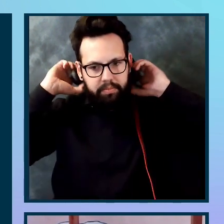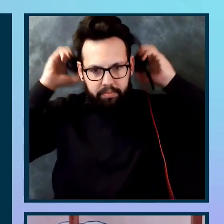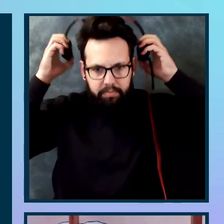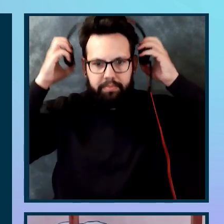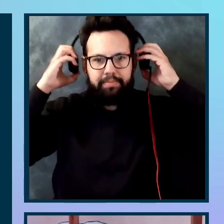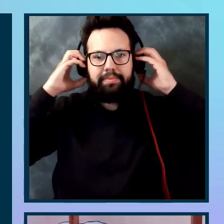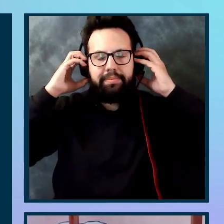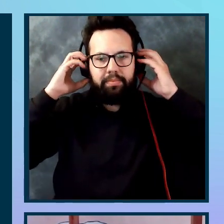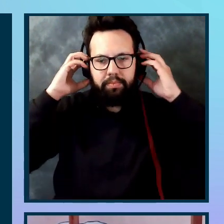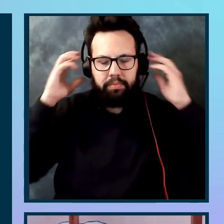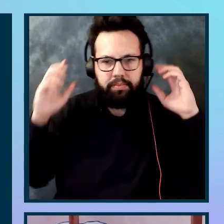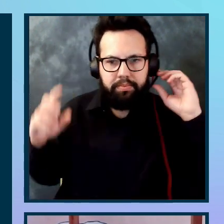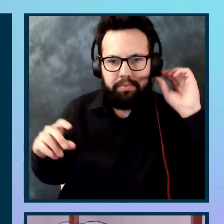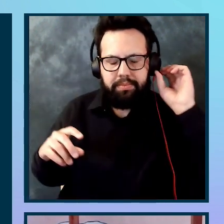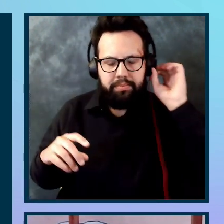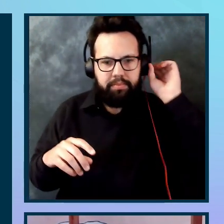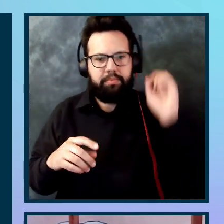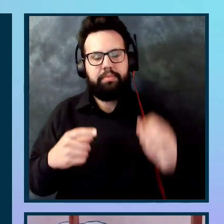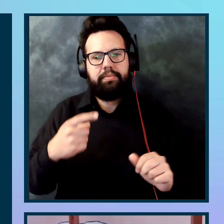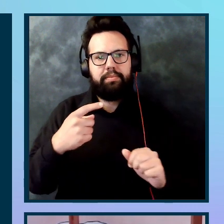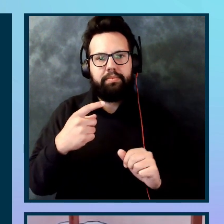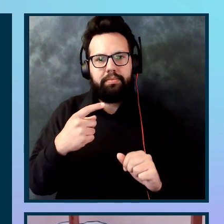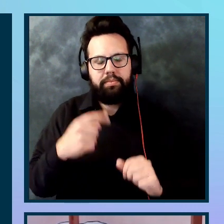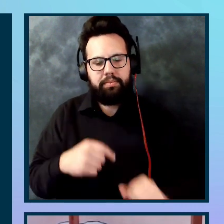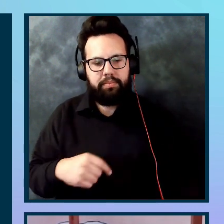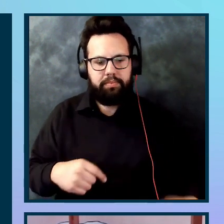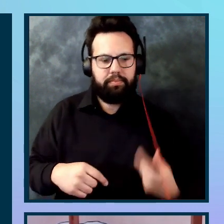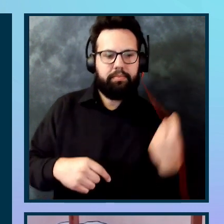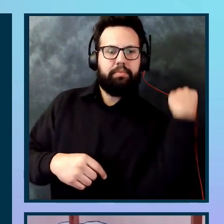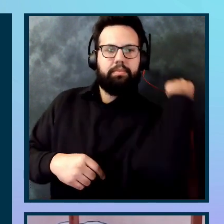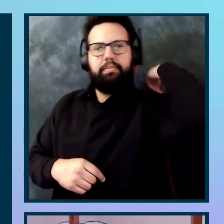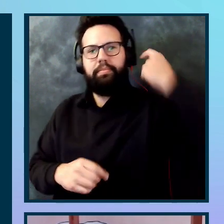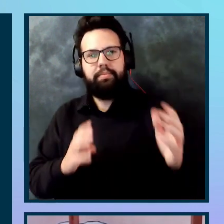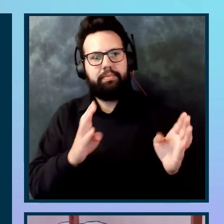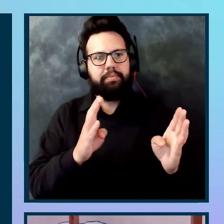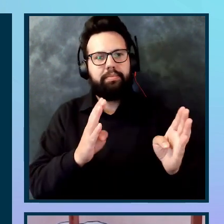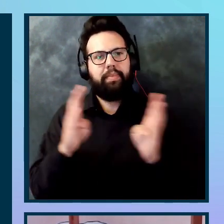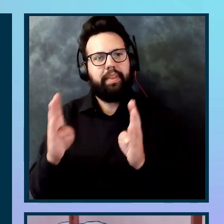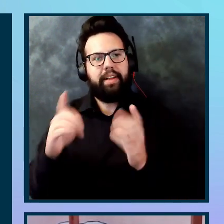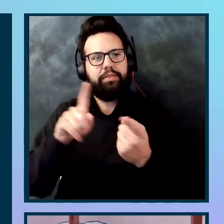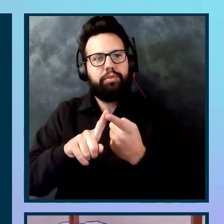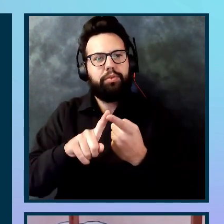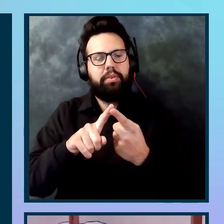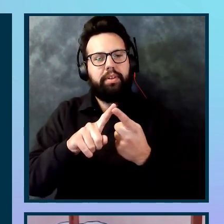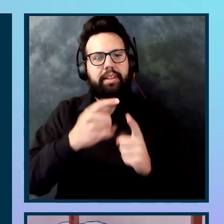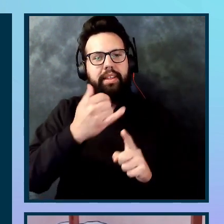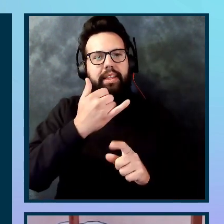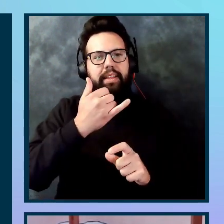there's an annotation that says it's a decorative image. Next to the error text,